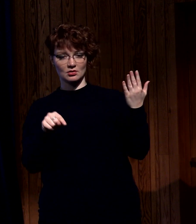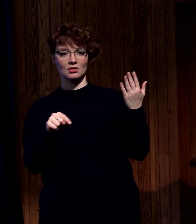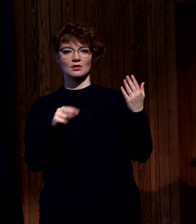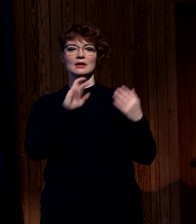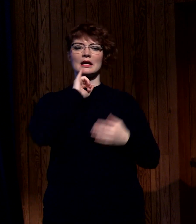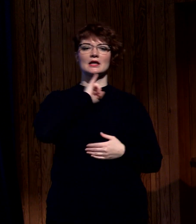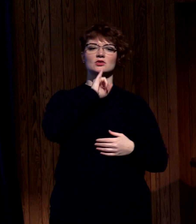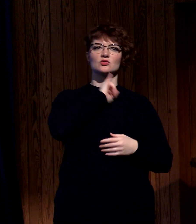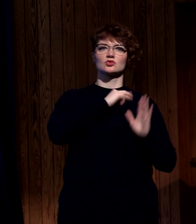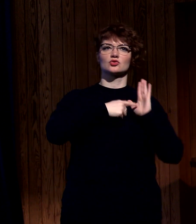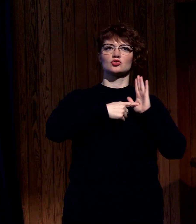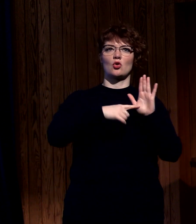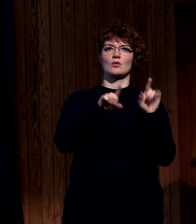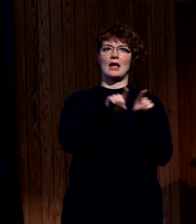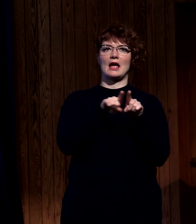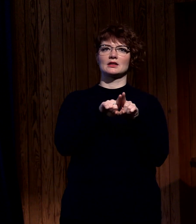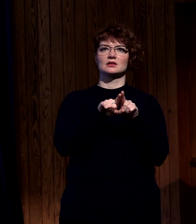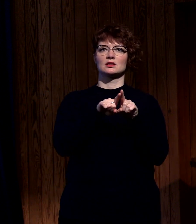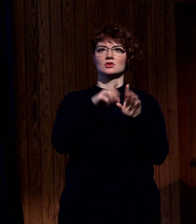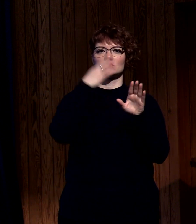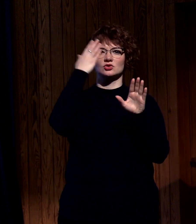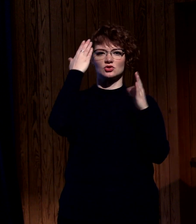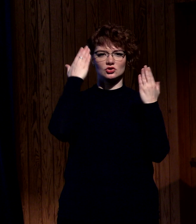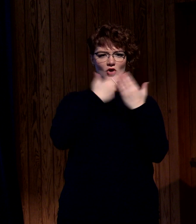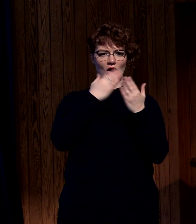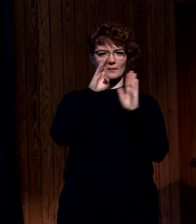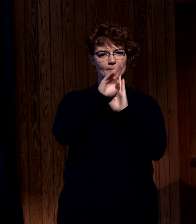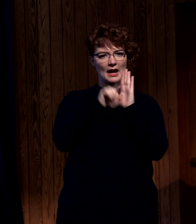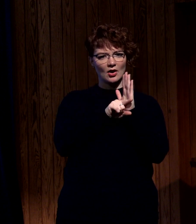portrayed on this dark background of divine judgment